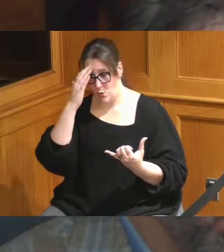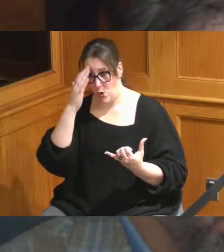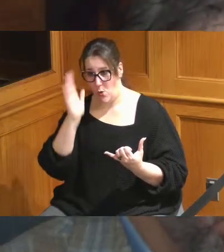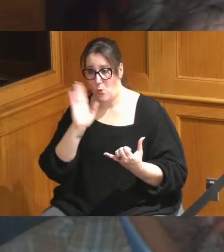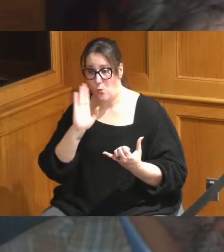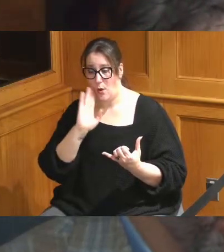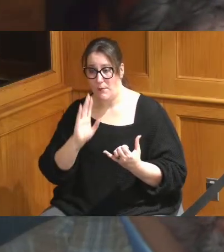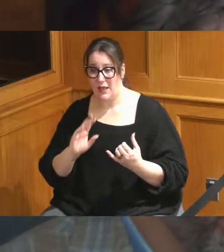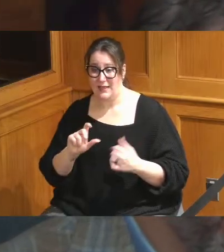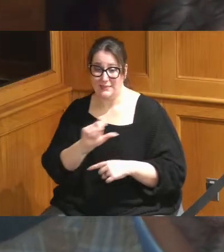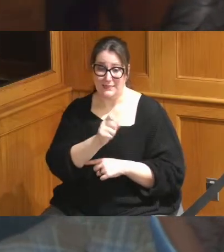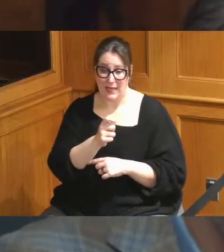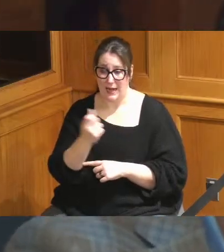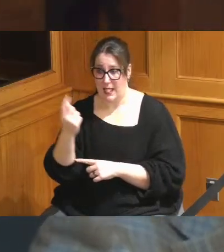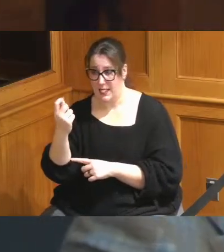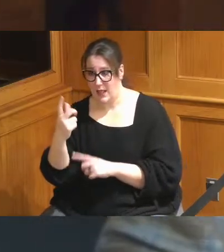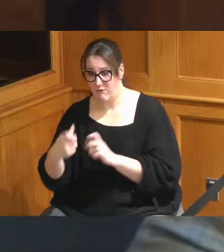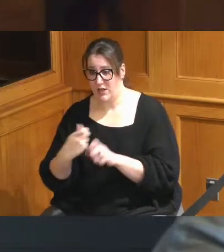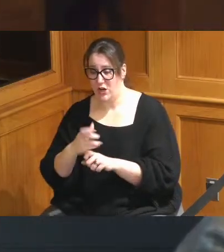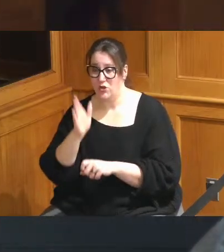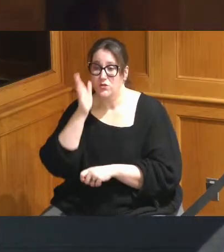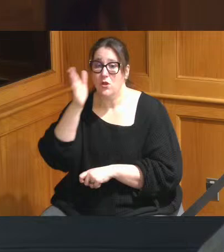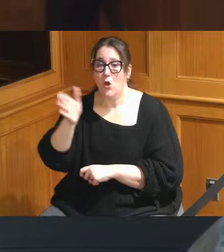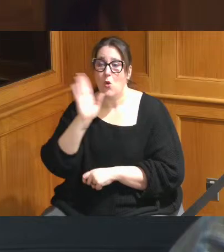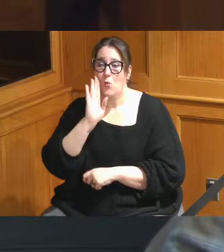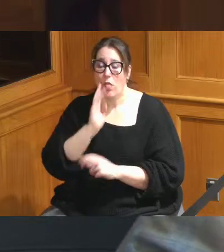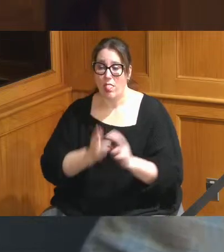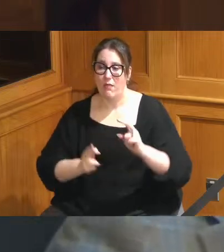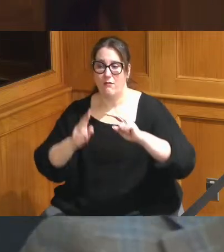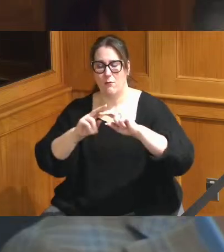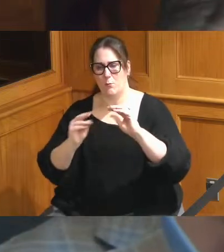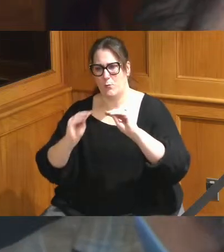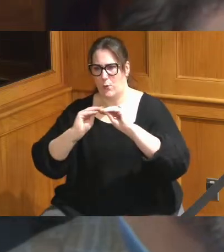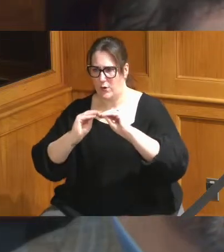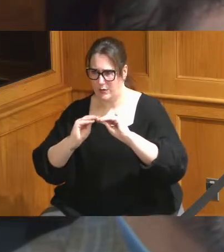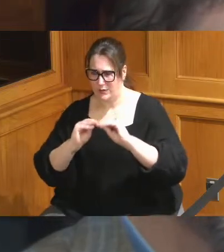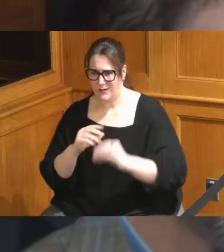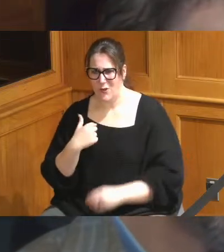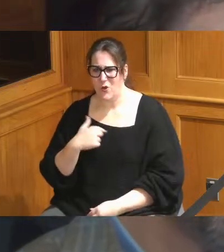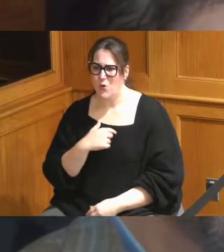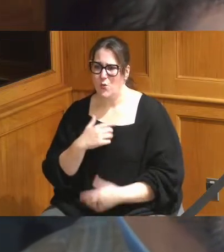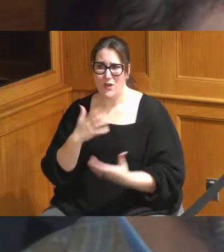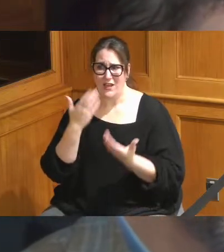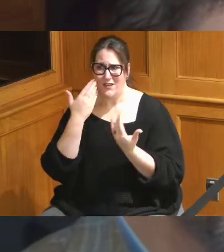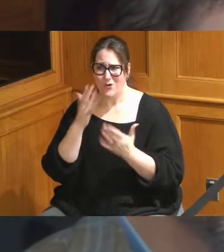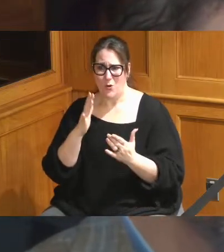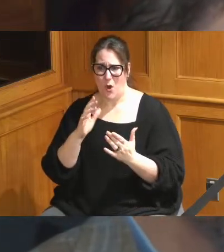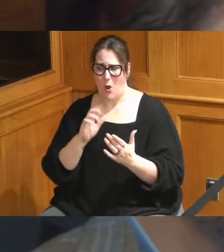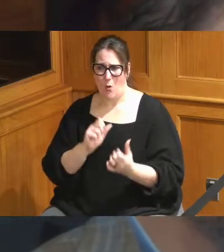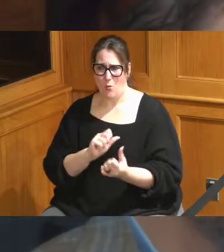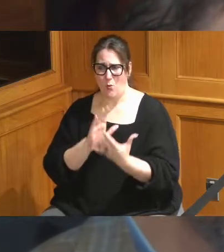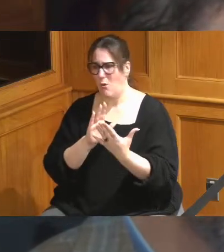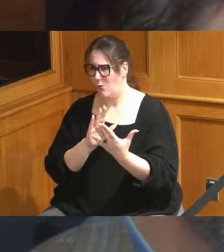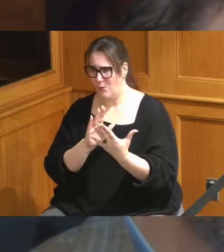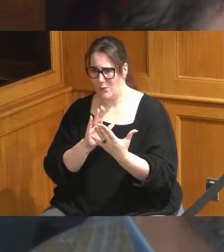11-year plan. We don't even know the way the the country is moving. It's moving quick. So,